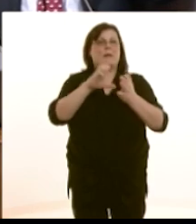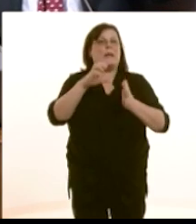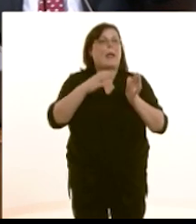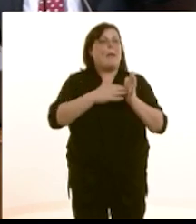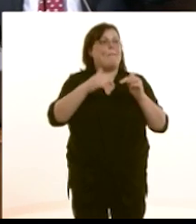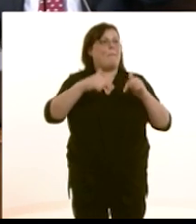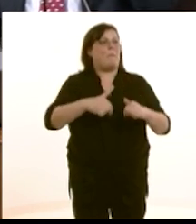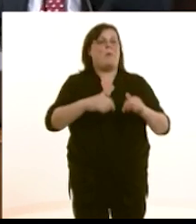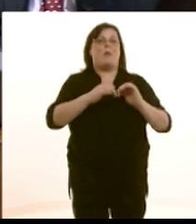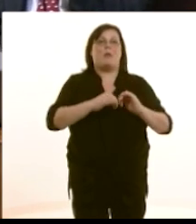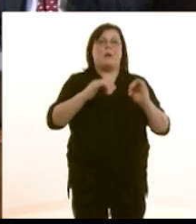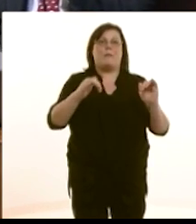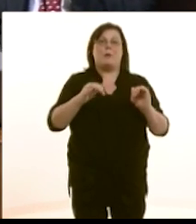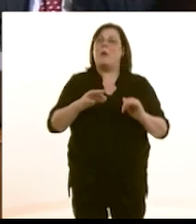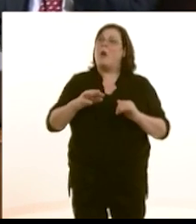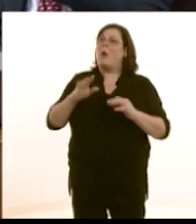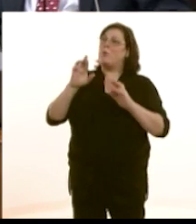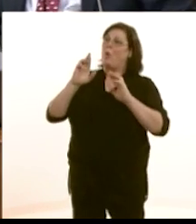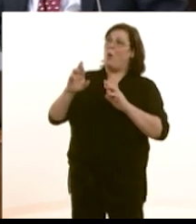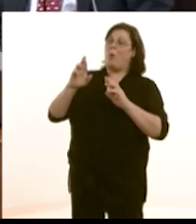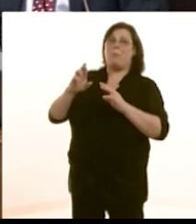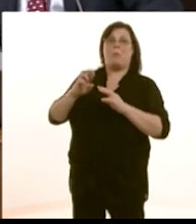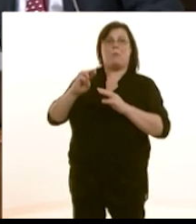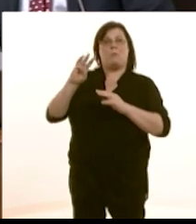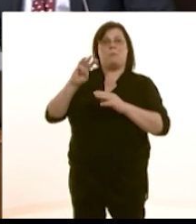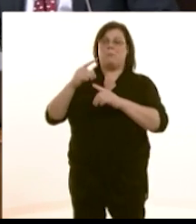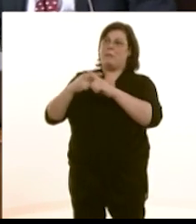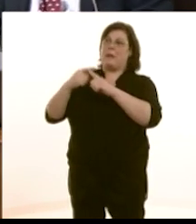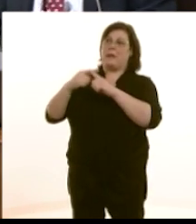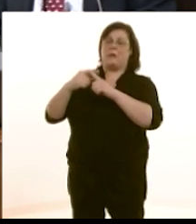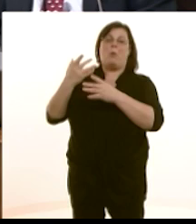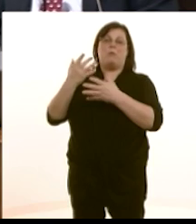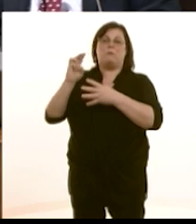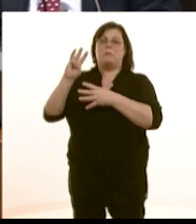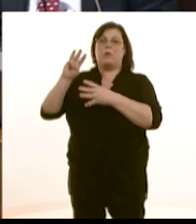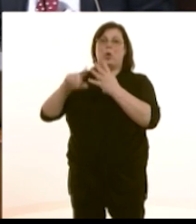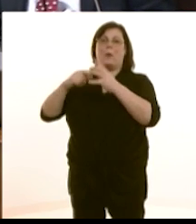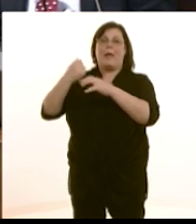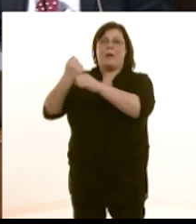respects the will of this Assembly, elected by the people of Wales. I believe that at